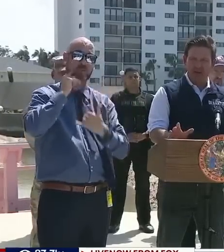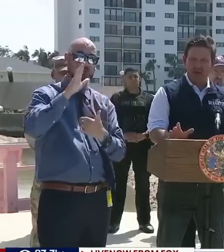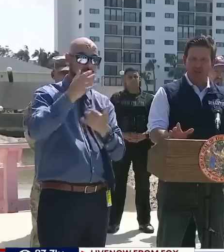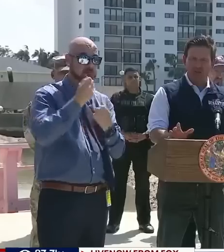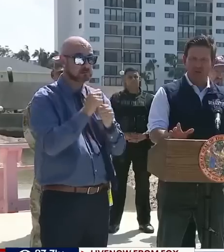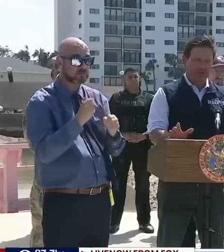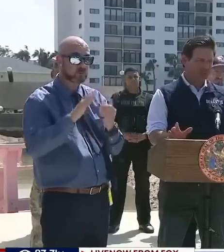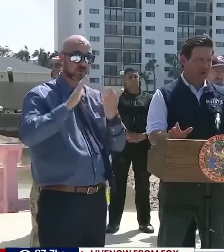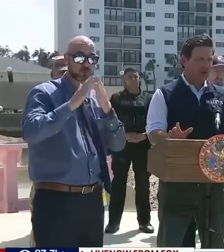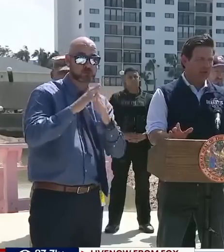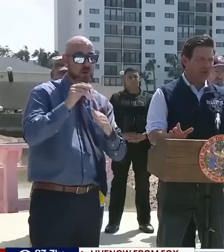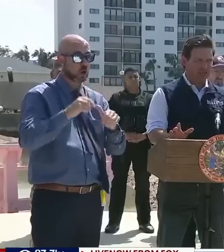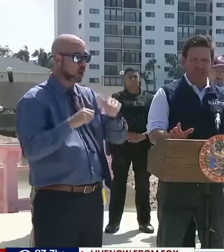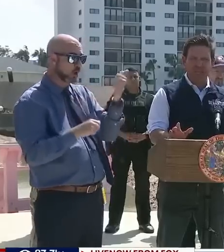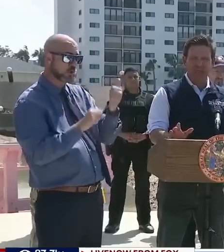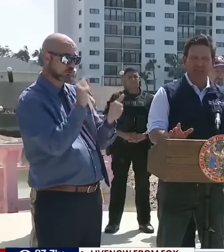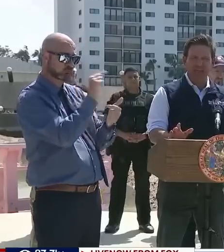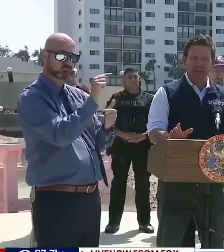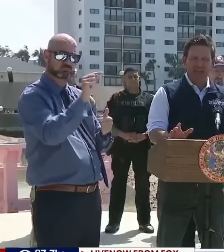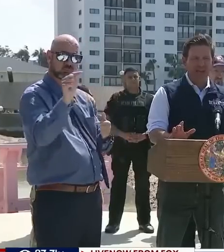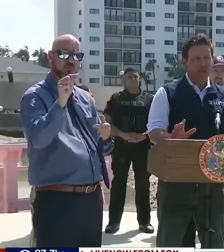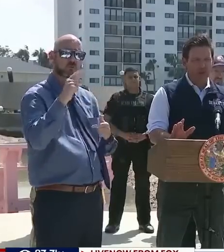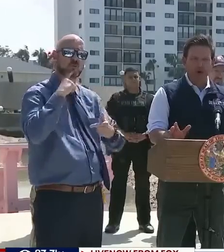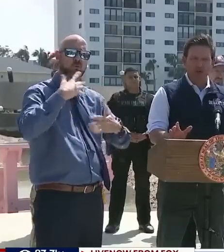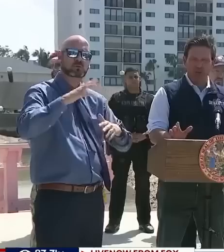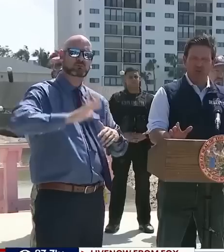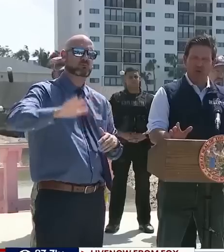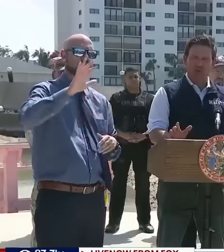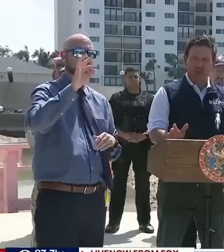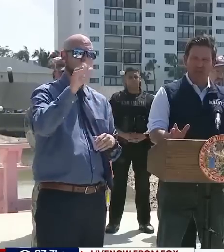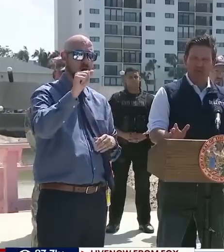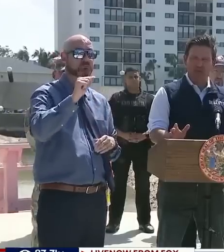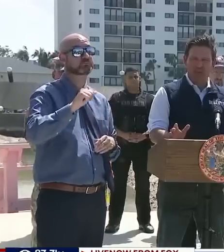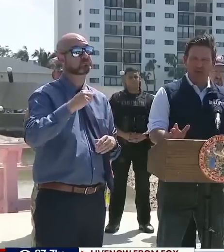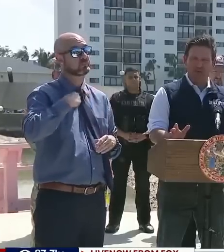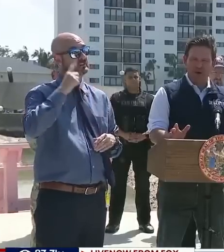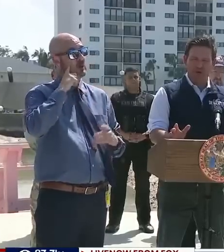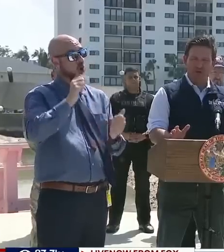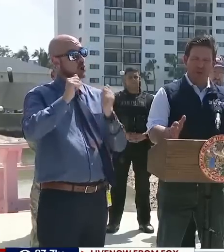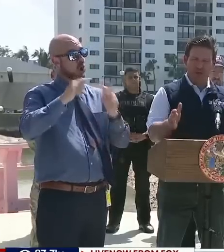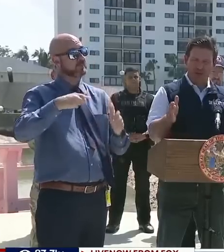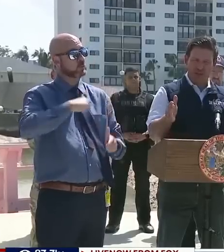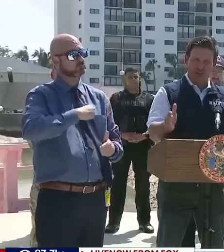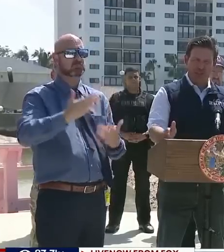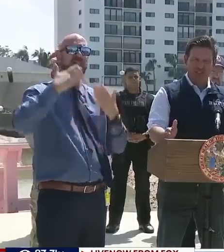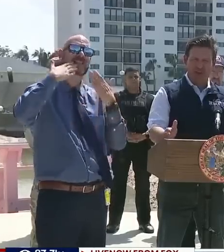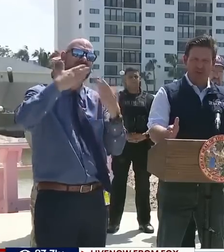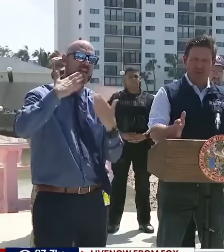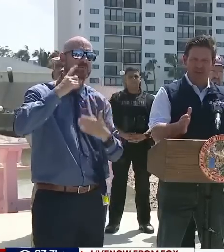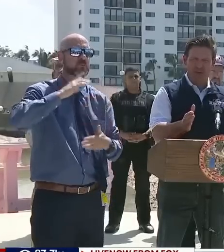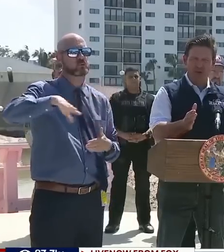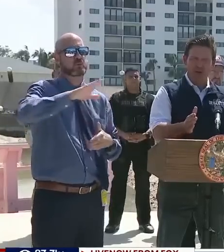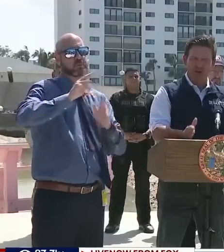working in the dead of night. uh, to answer calls. distress calls, in this community and other communities around the